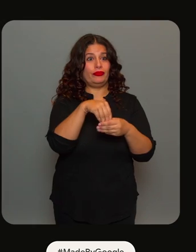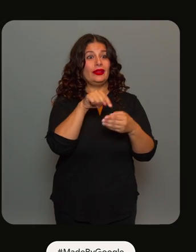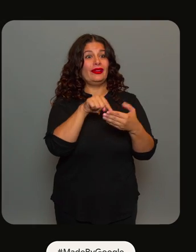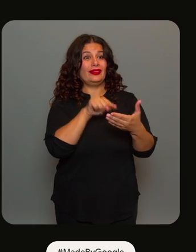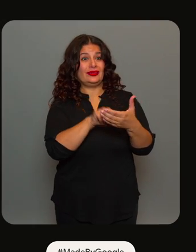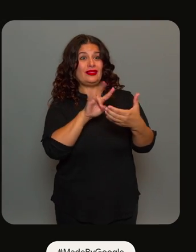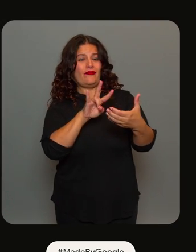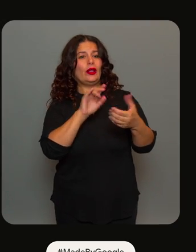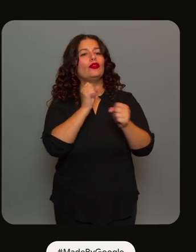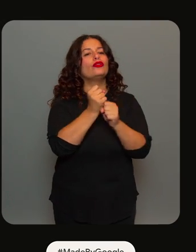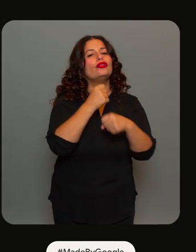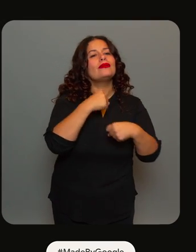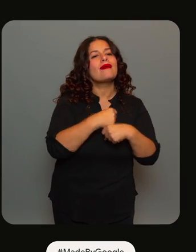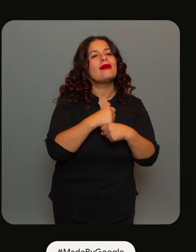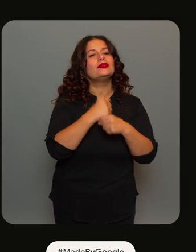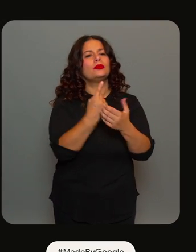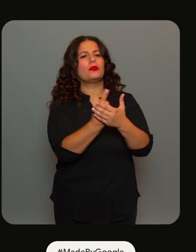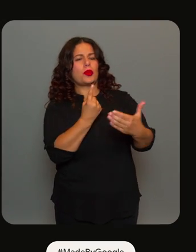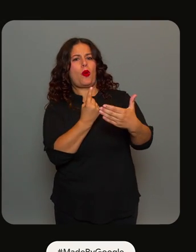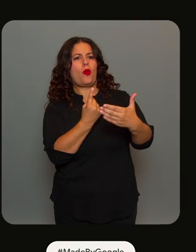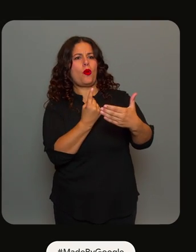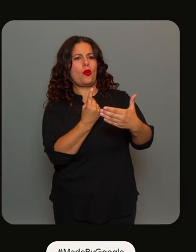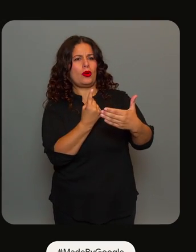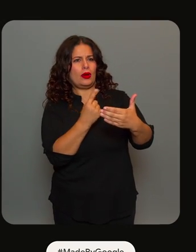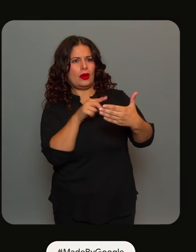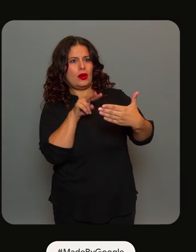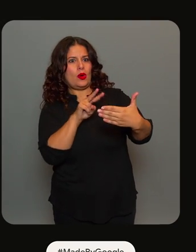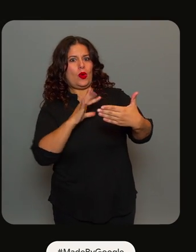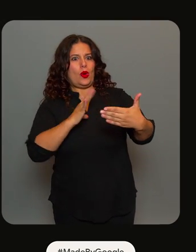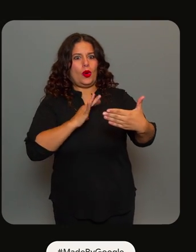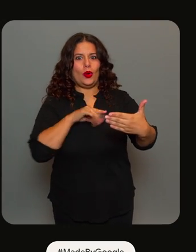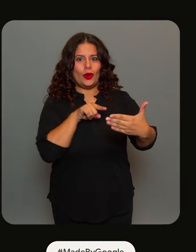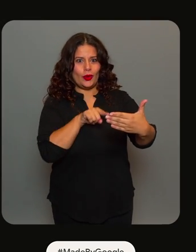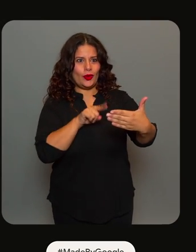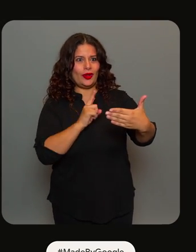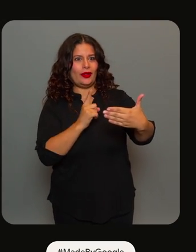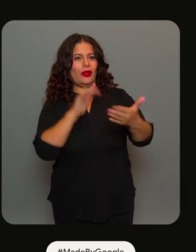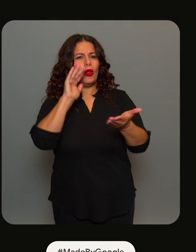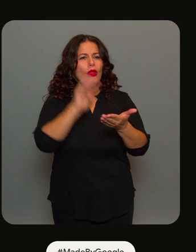information, at low power and low latency.